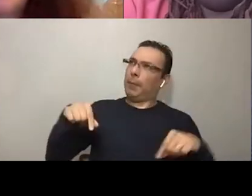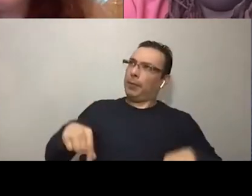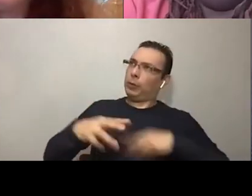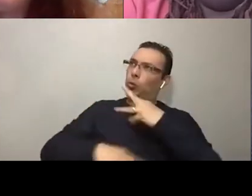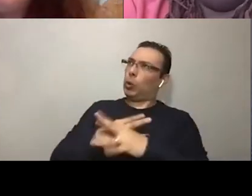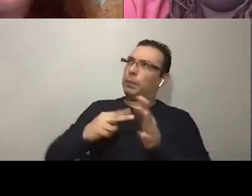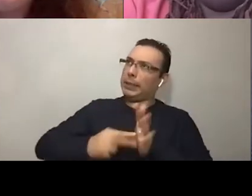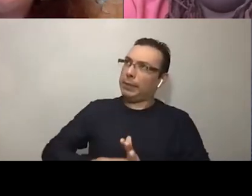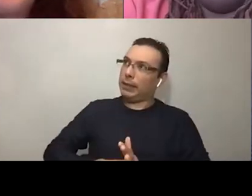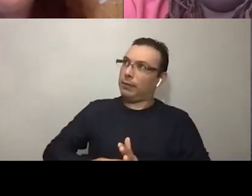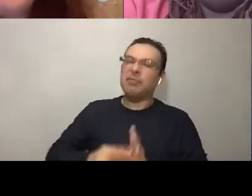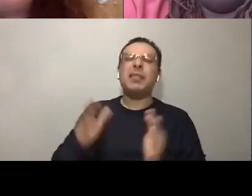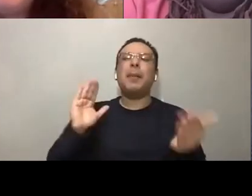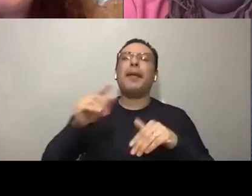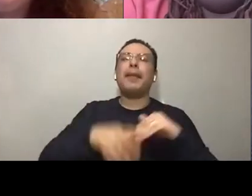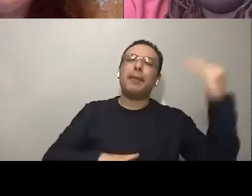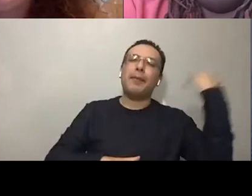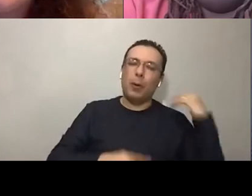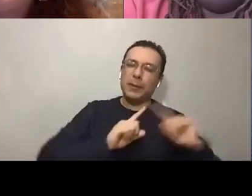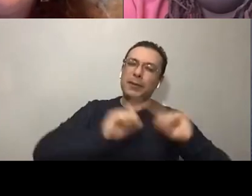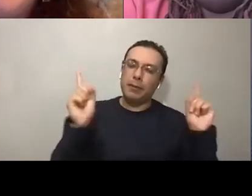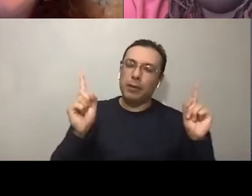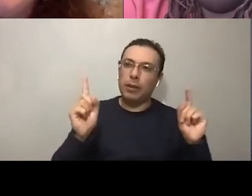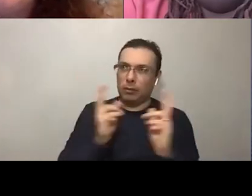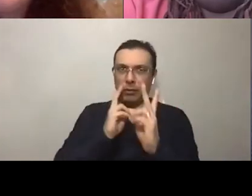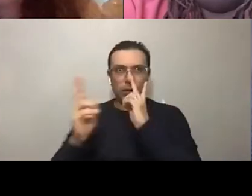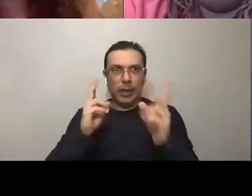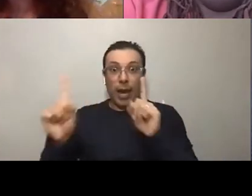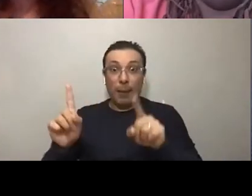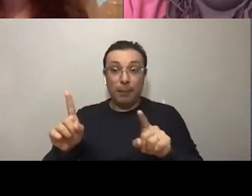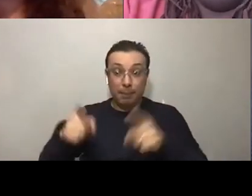You know, we see what’s happening and we are trying to prepare folks for what occurs.